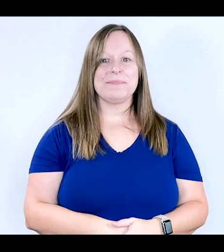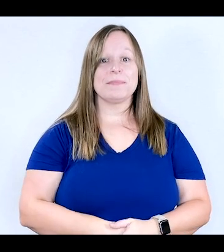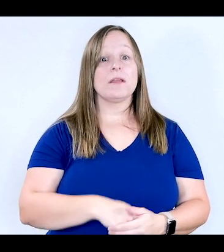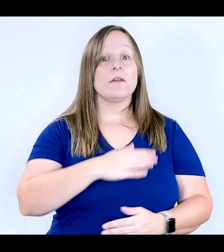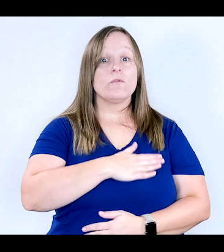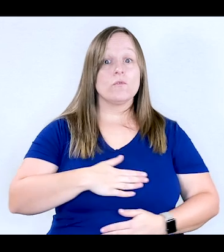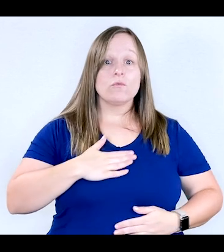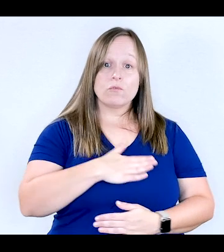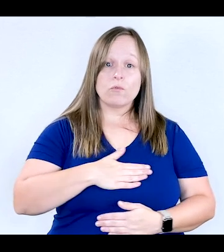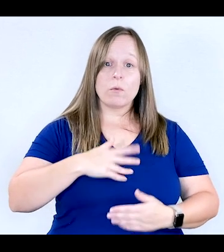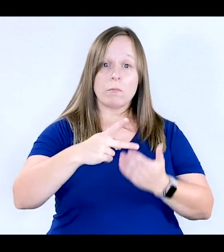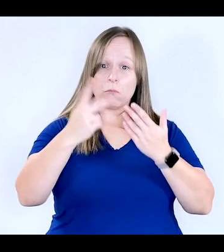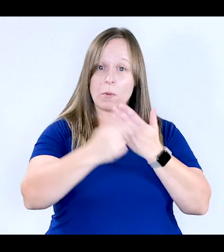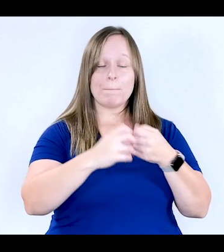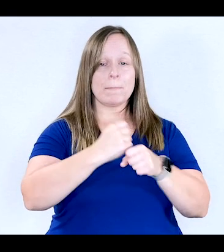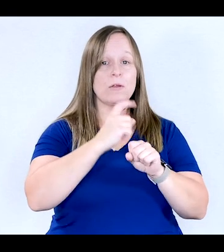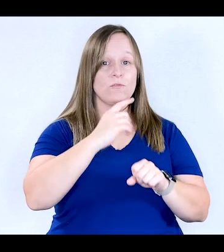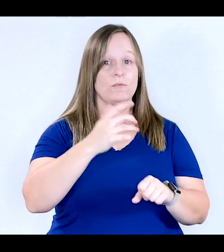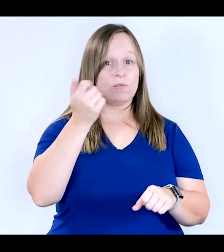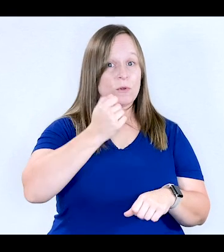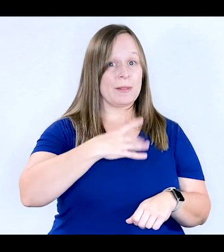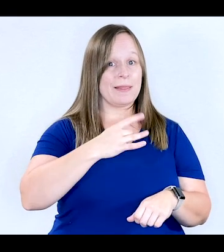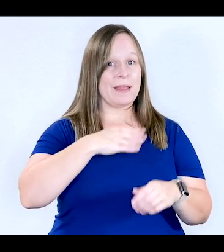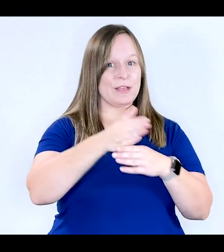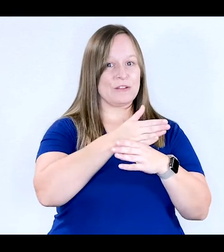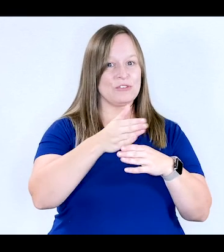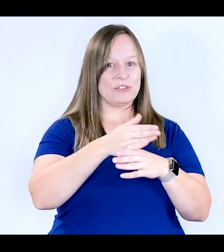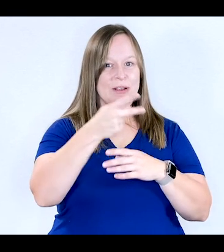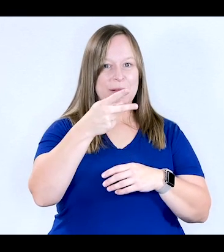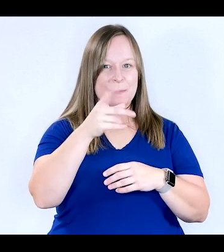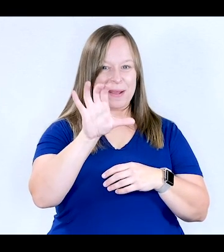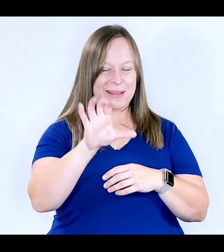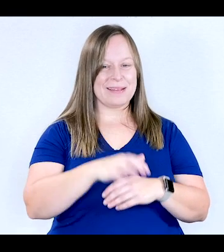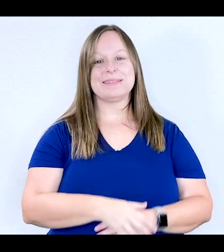If you enjoyed our program make sure to subscribe, like, and share this post.